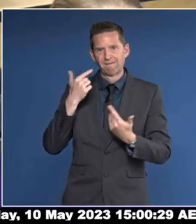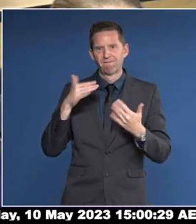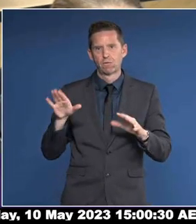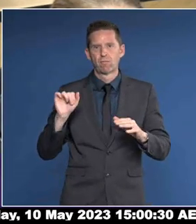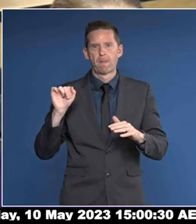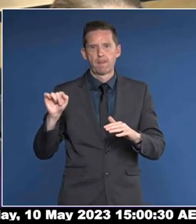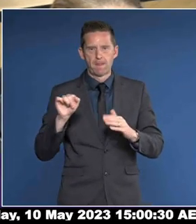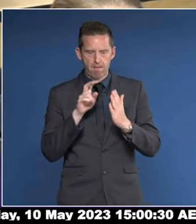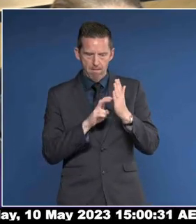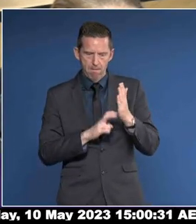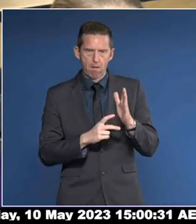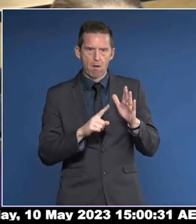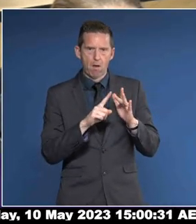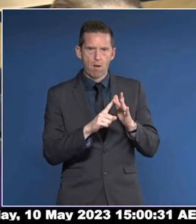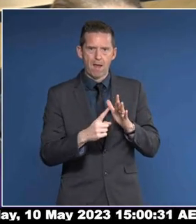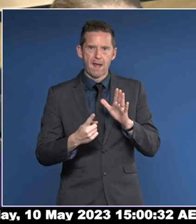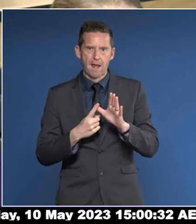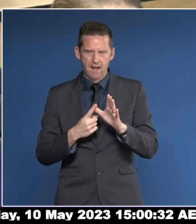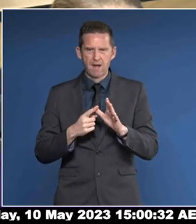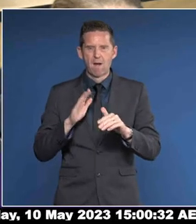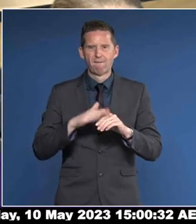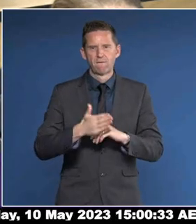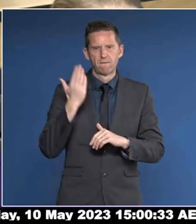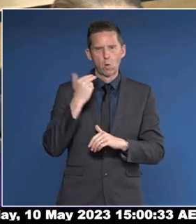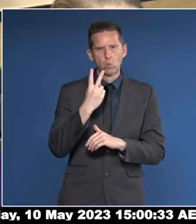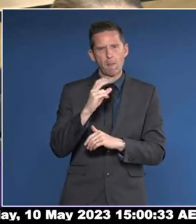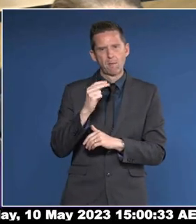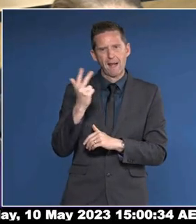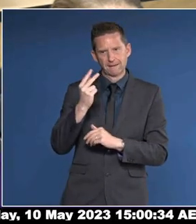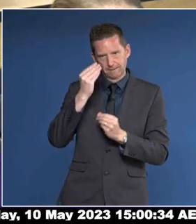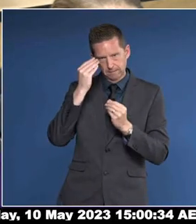November 2018 notification and determined it was unsubstantiated.'